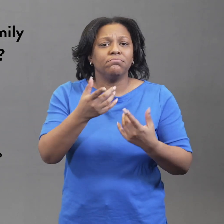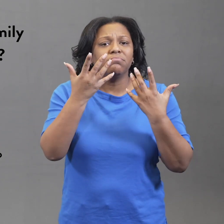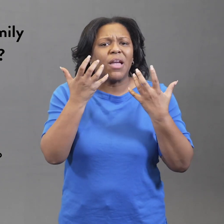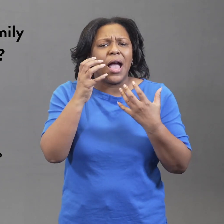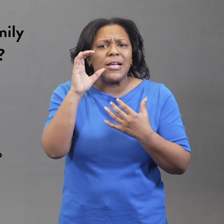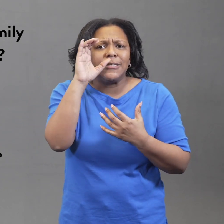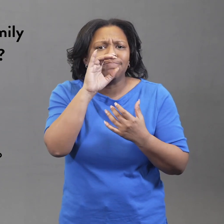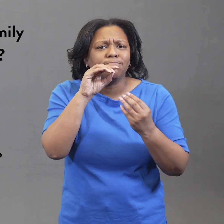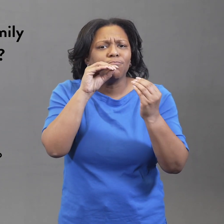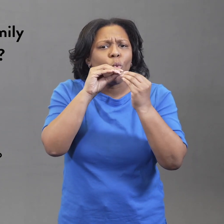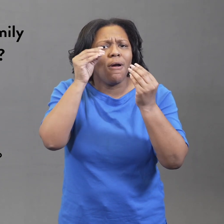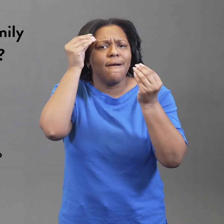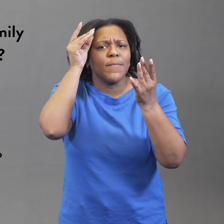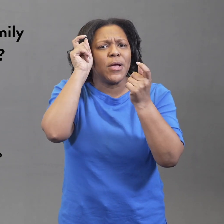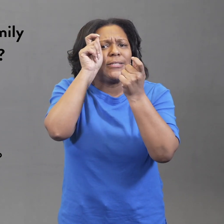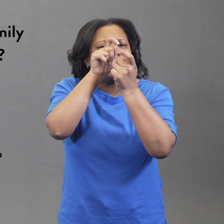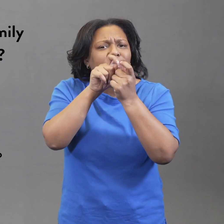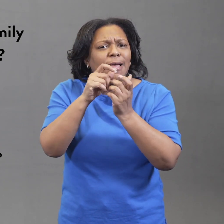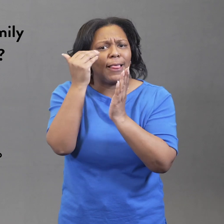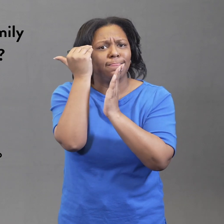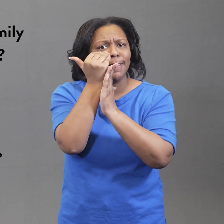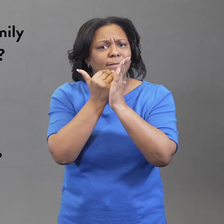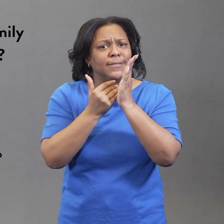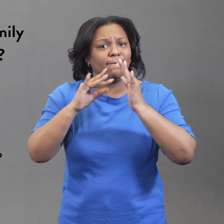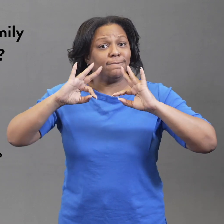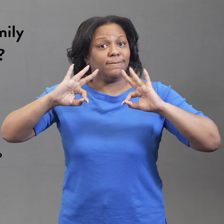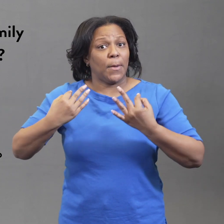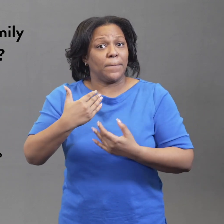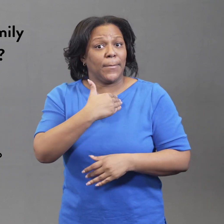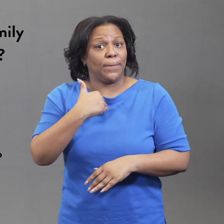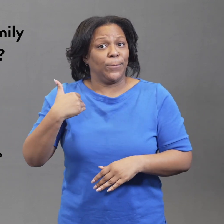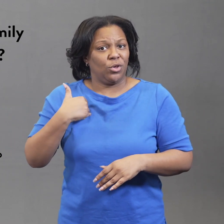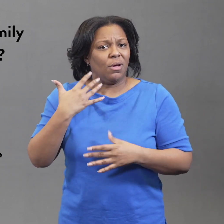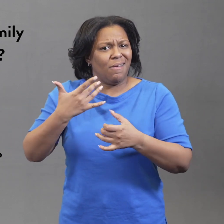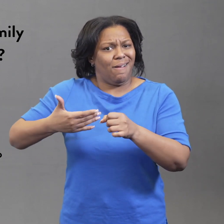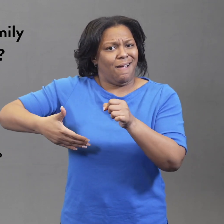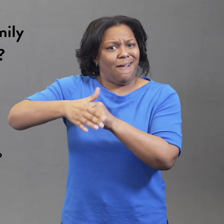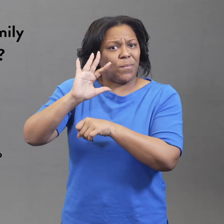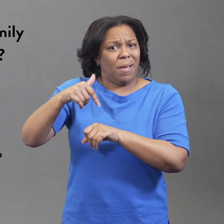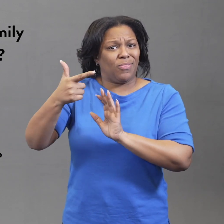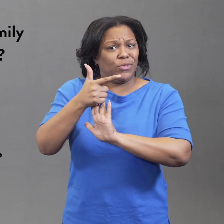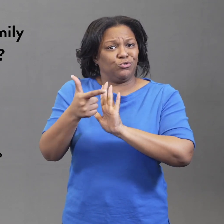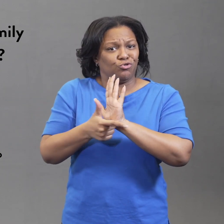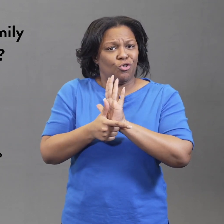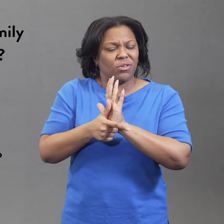You can find a detailed list of family members covered by this law